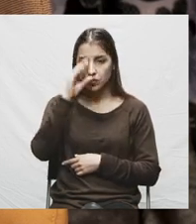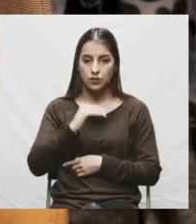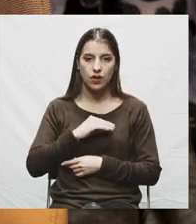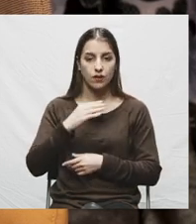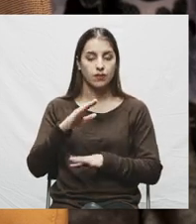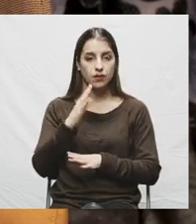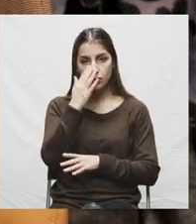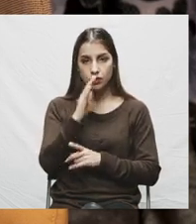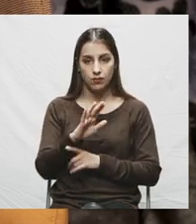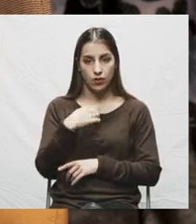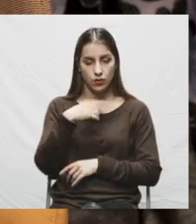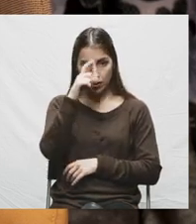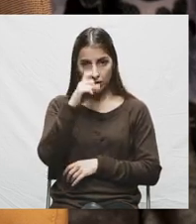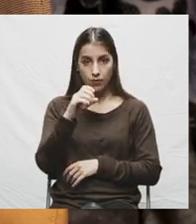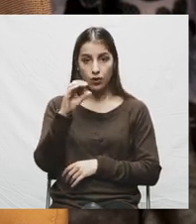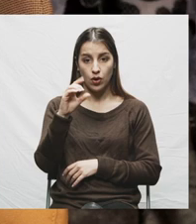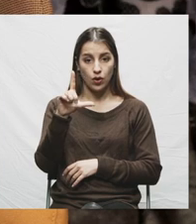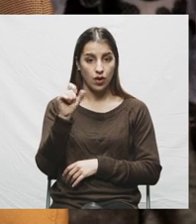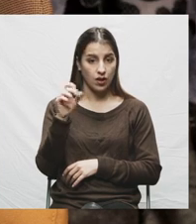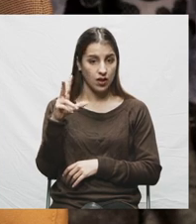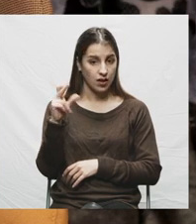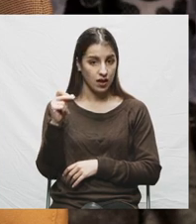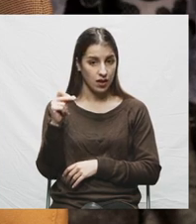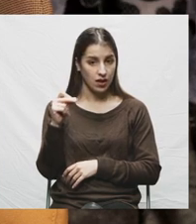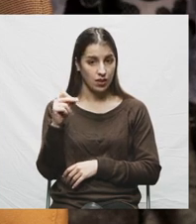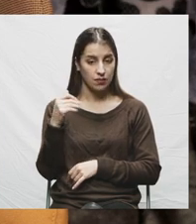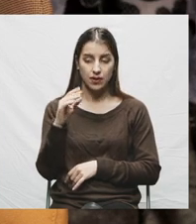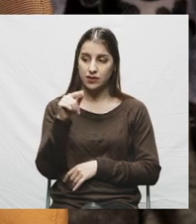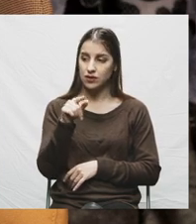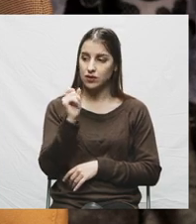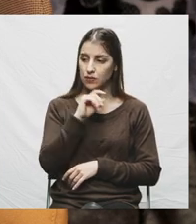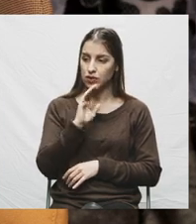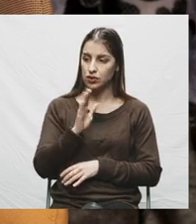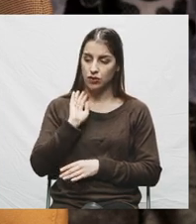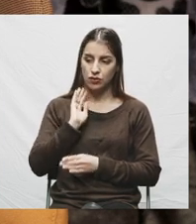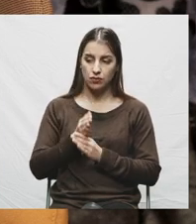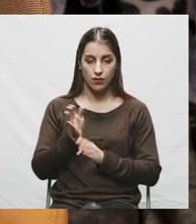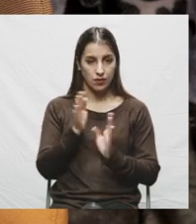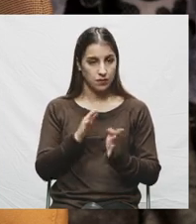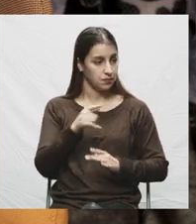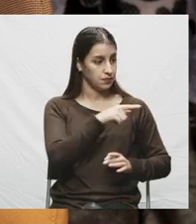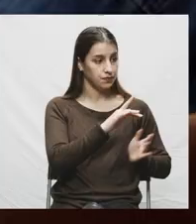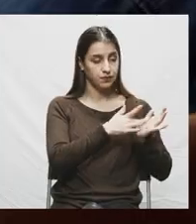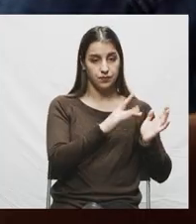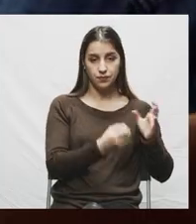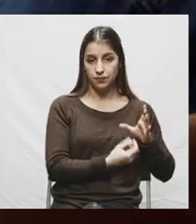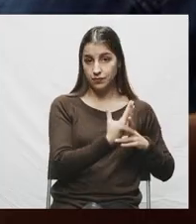but I remember, for example, Olga Mesa but that was possibly in the last phase. — Who is a spanish choreographer.